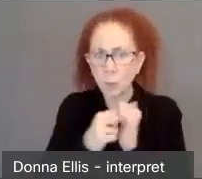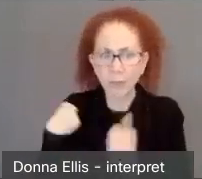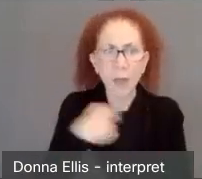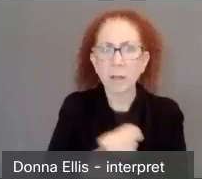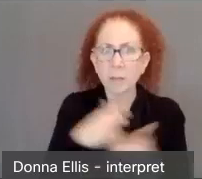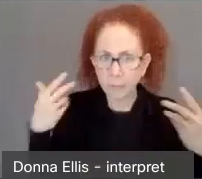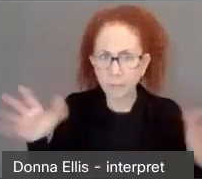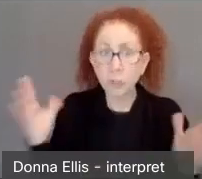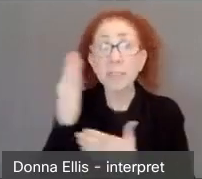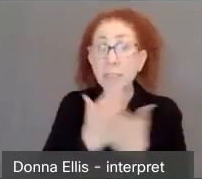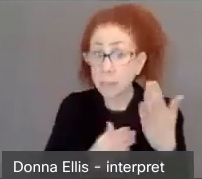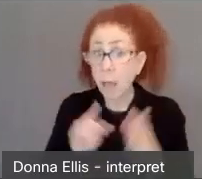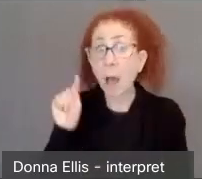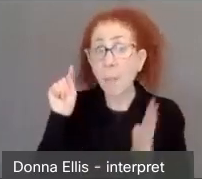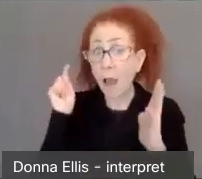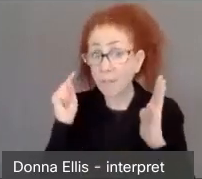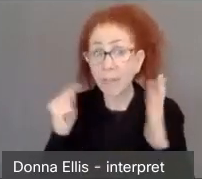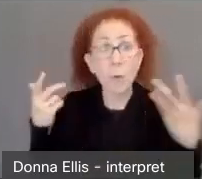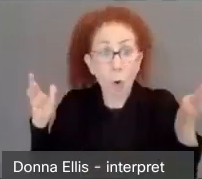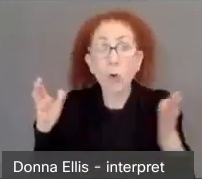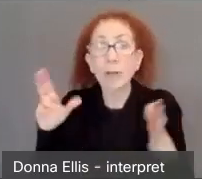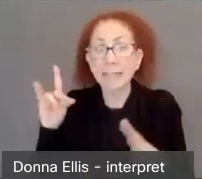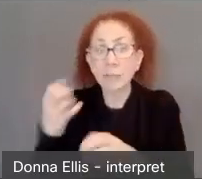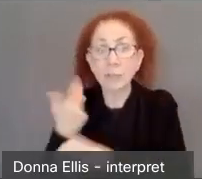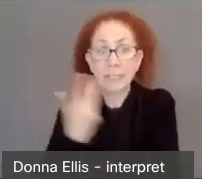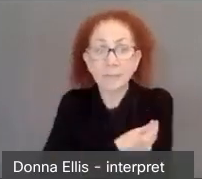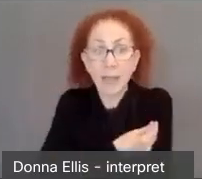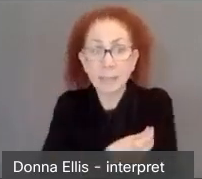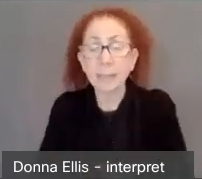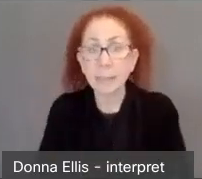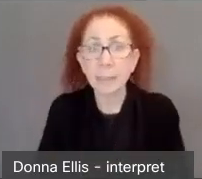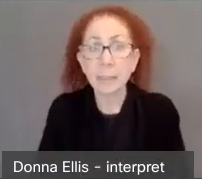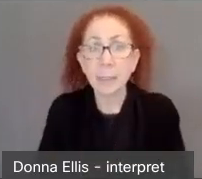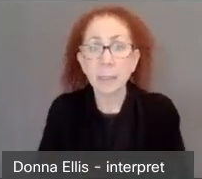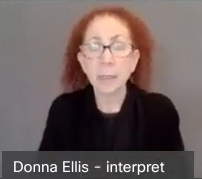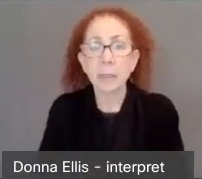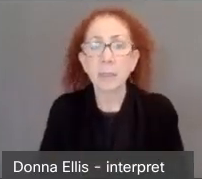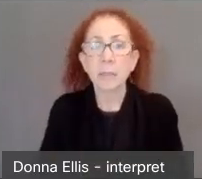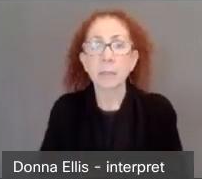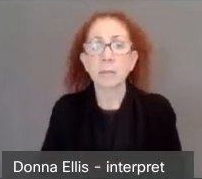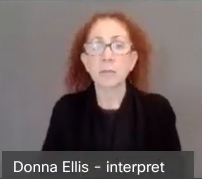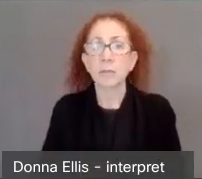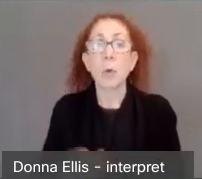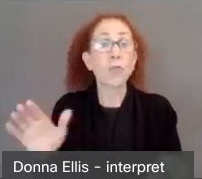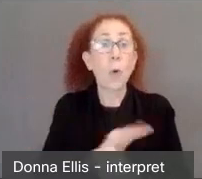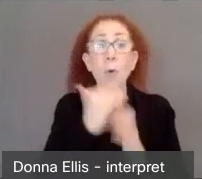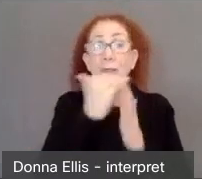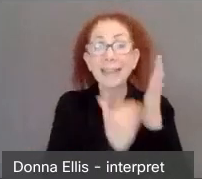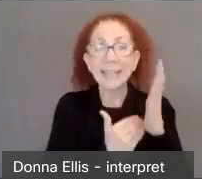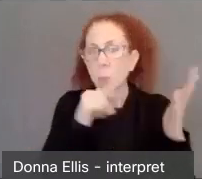those individuals had already been vaccinated so the whole list wasn't needed at that point